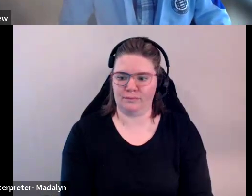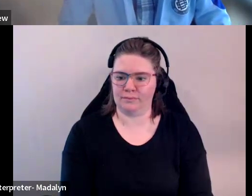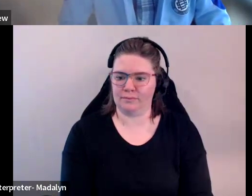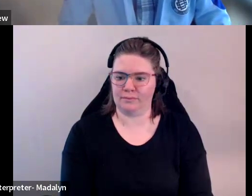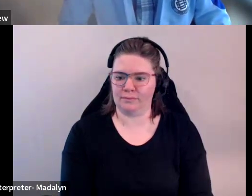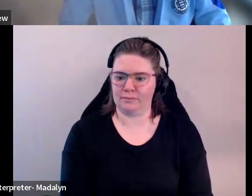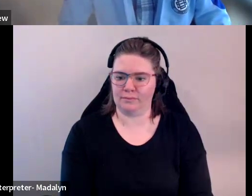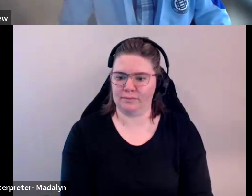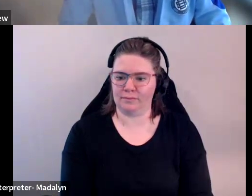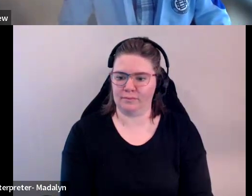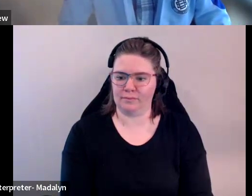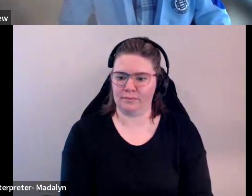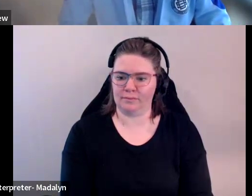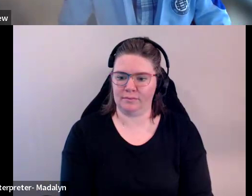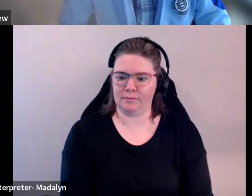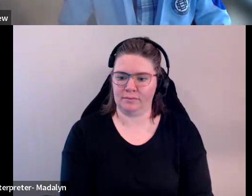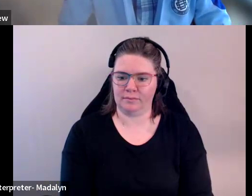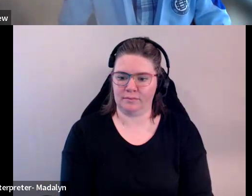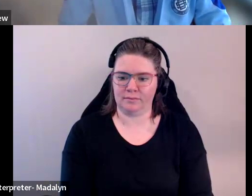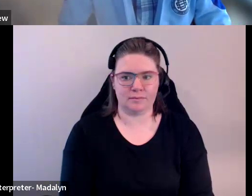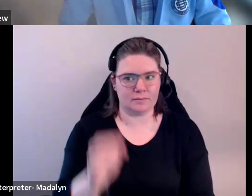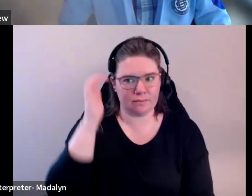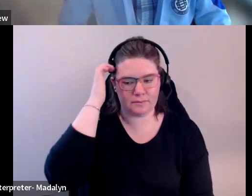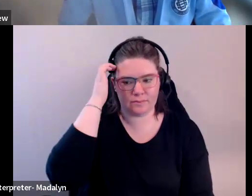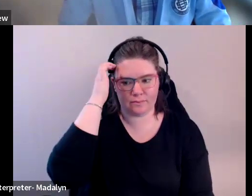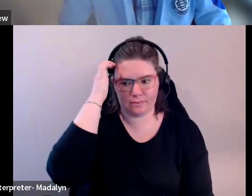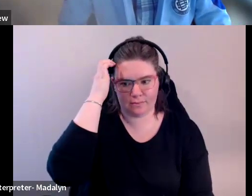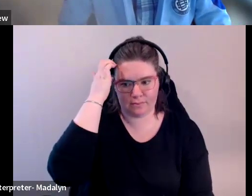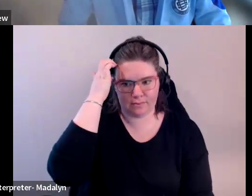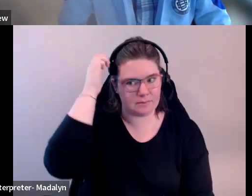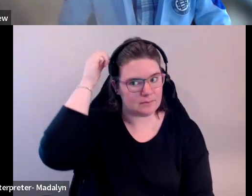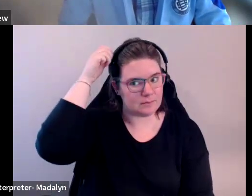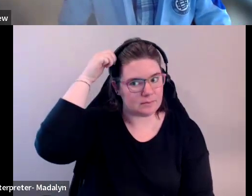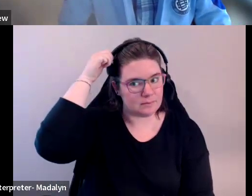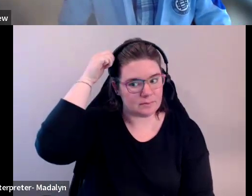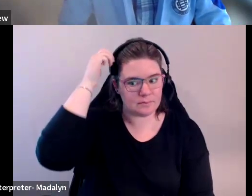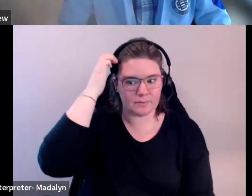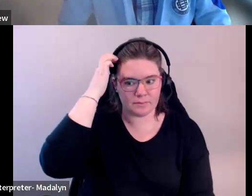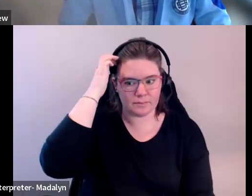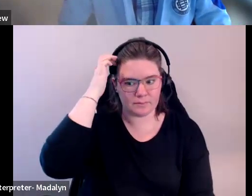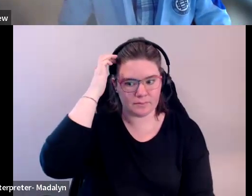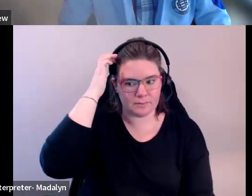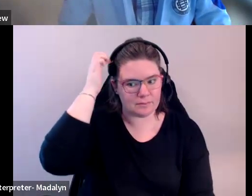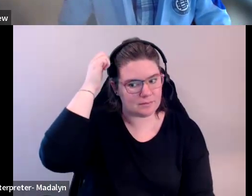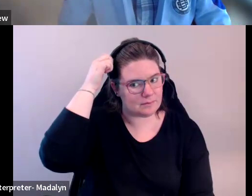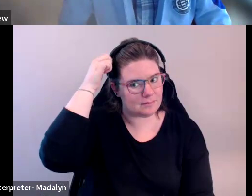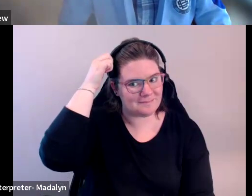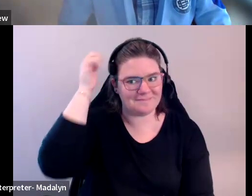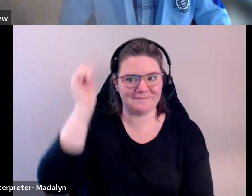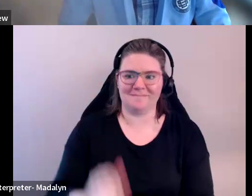Brooke Wilson (she/her): I worked really hard on it for about 6 weeks, including meeting with, like the Department of Justice, we could talk about that on the advocacy call